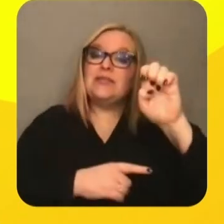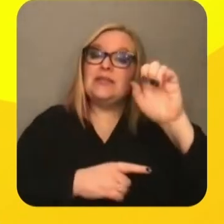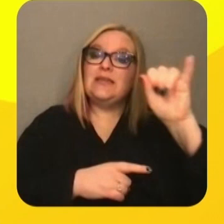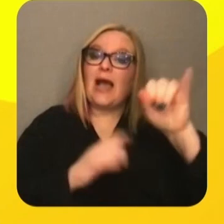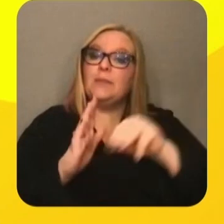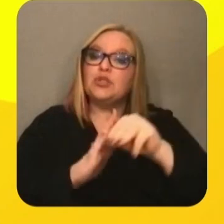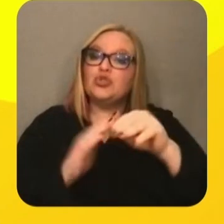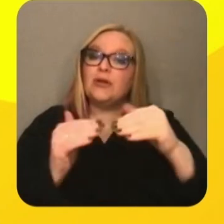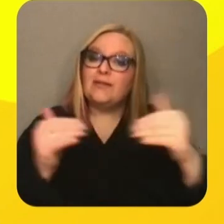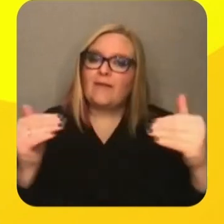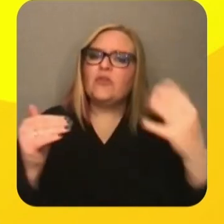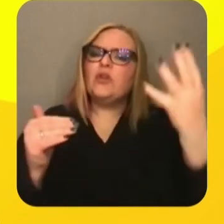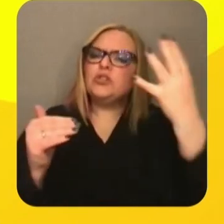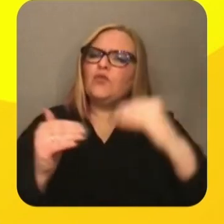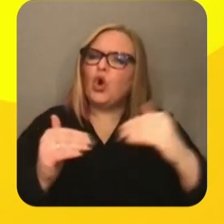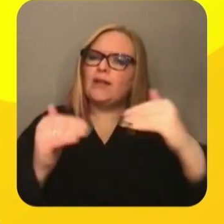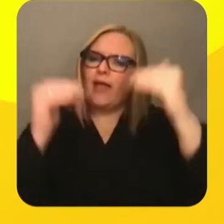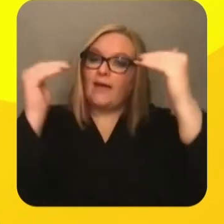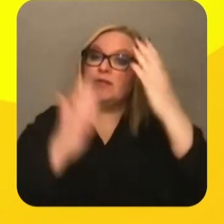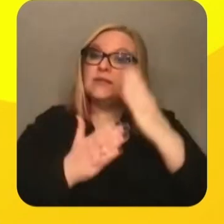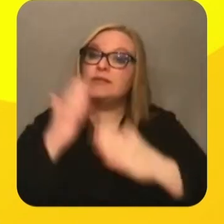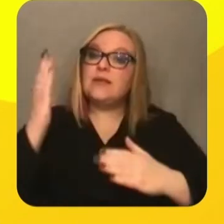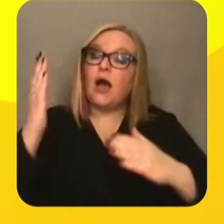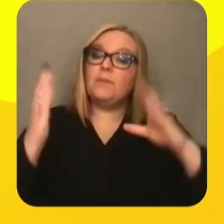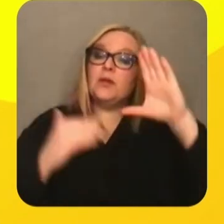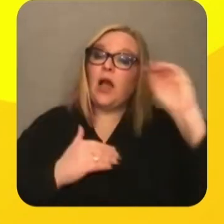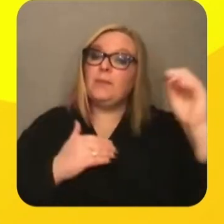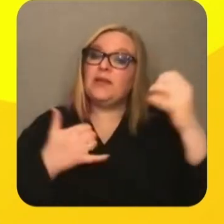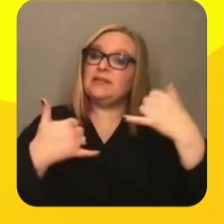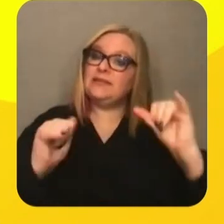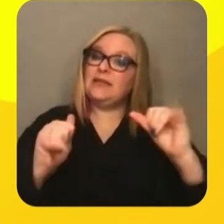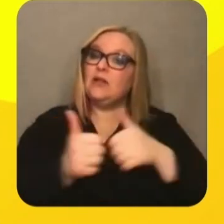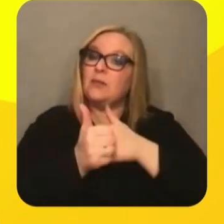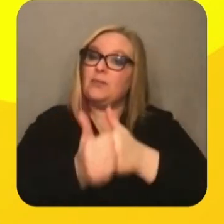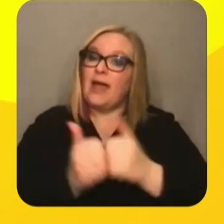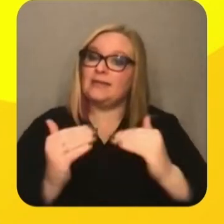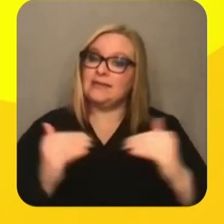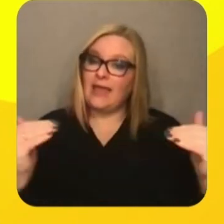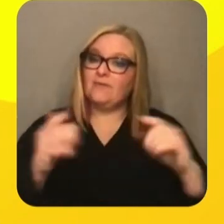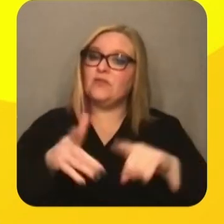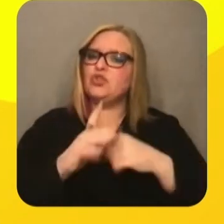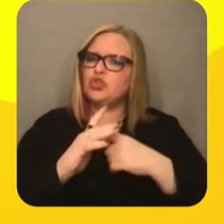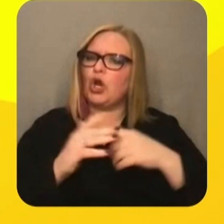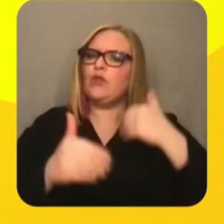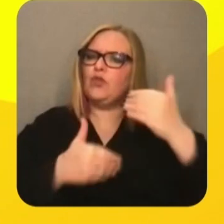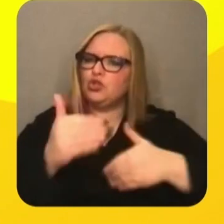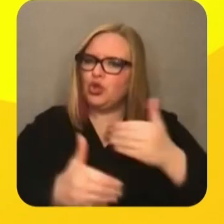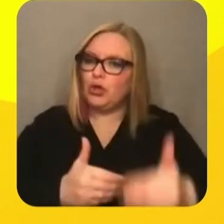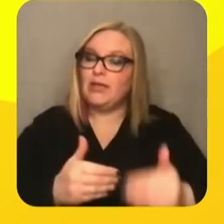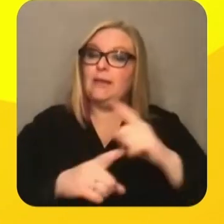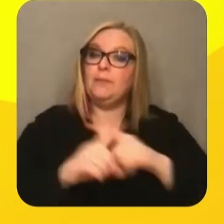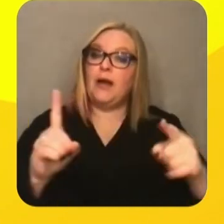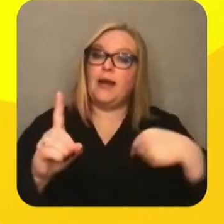Some organizations may be at the compliance level as they begin the journey. But what I would say is that many of us that are engaging